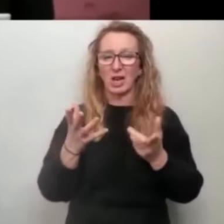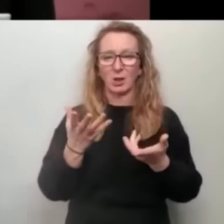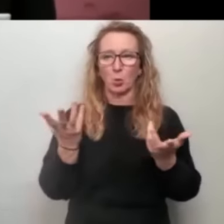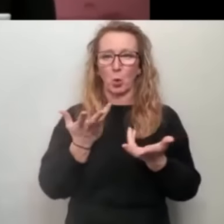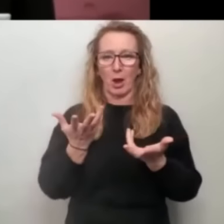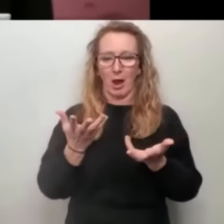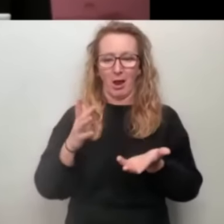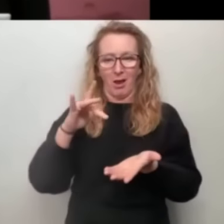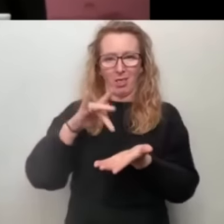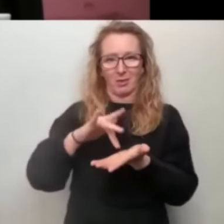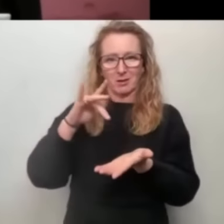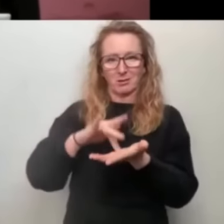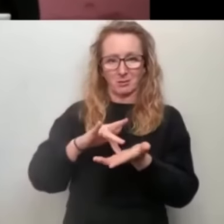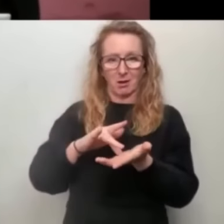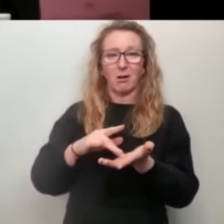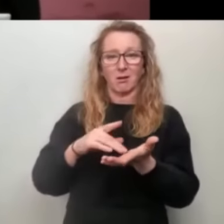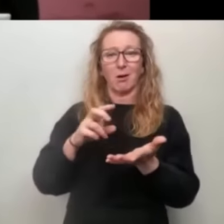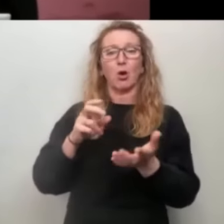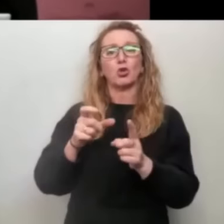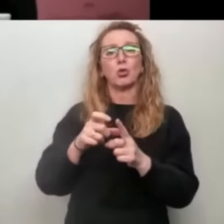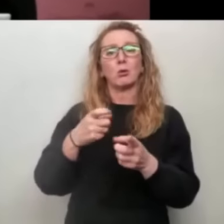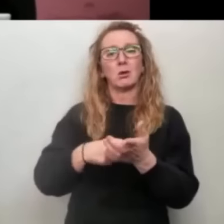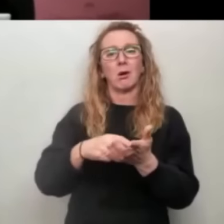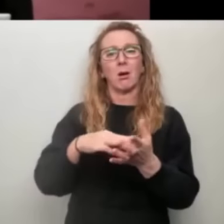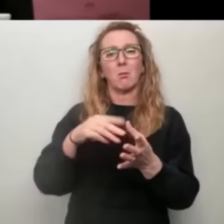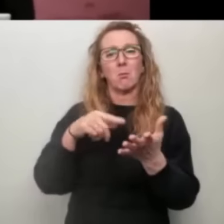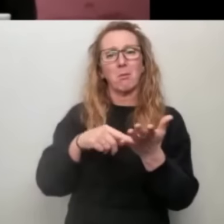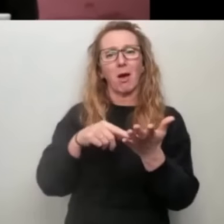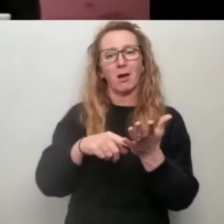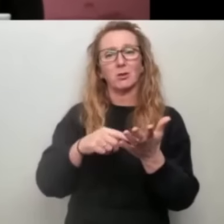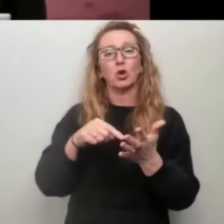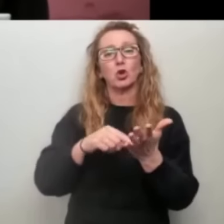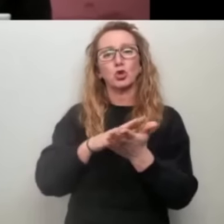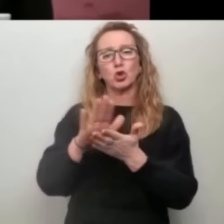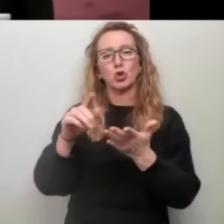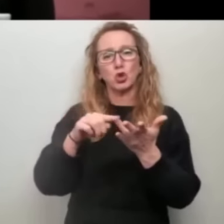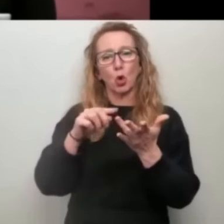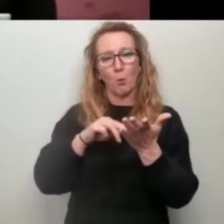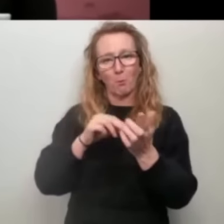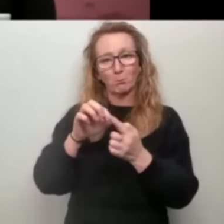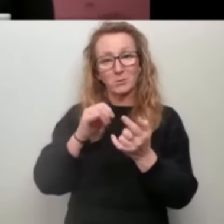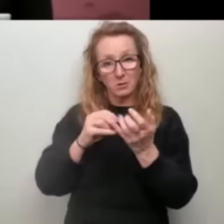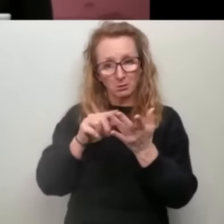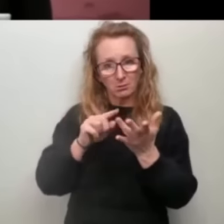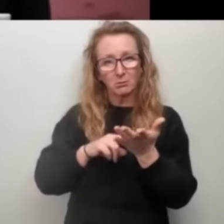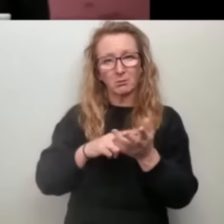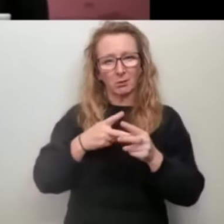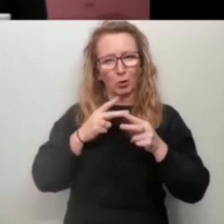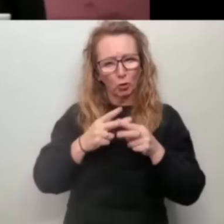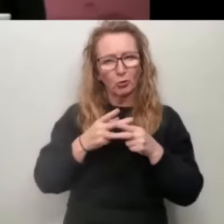is Dr. Matt Thompson, our interim curatorial director. Prior to his current role,